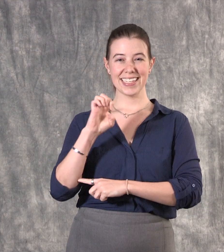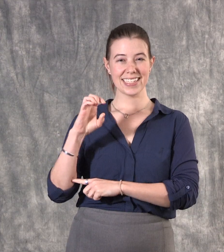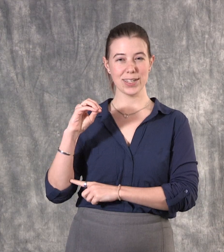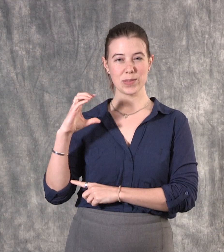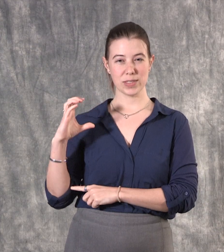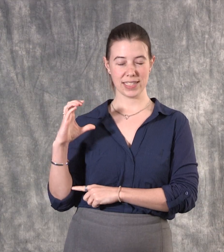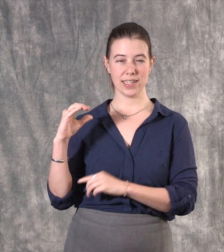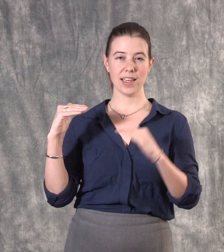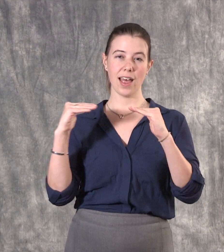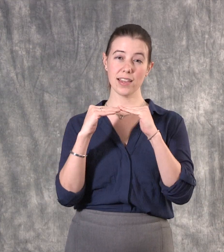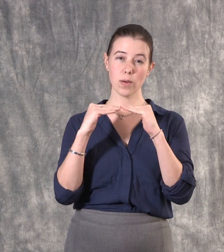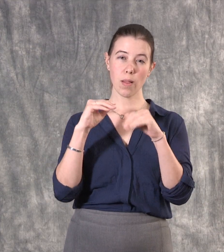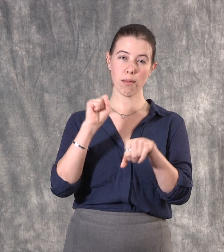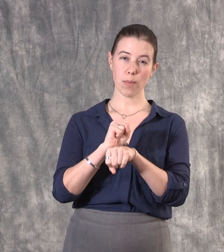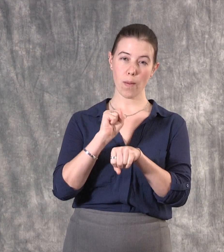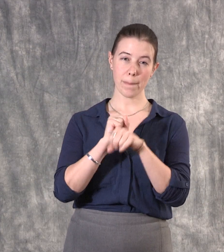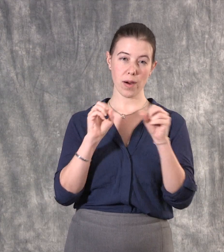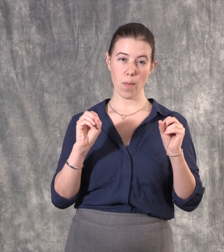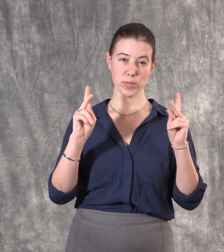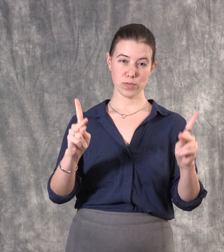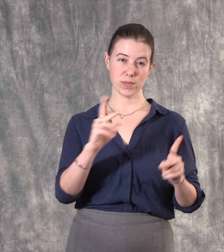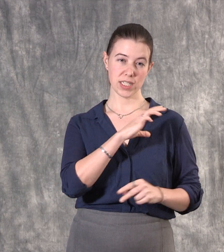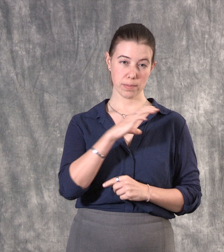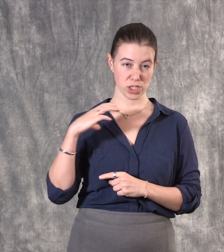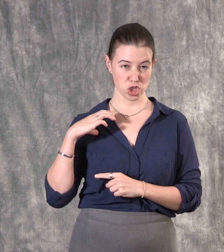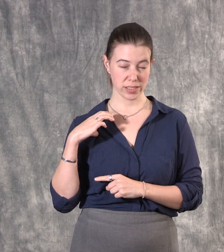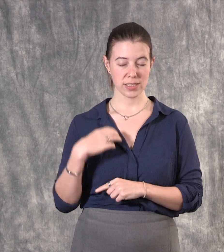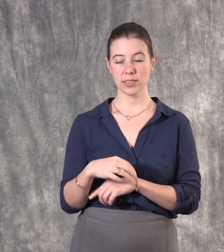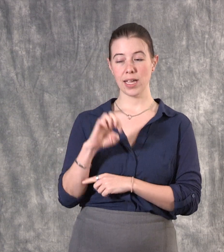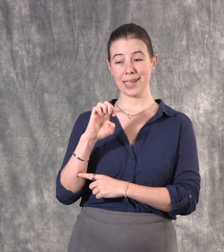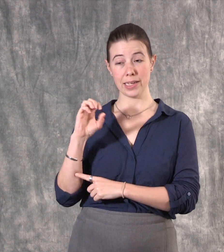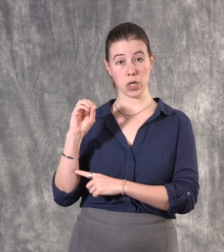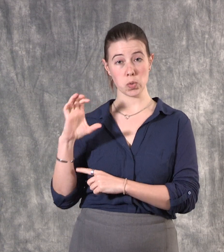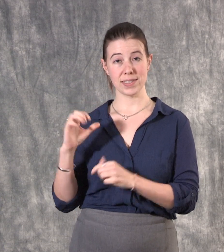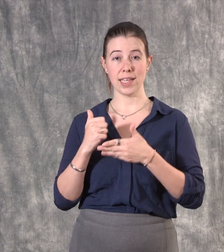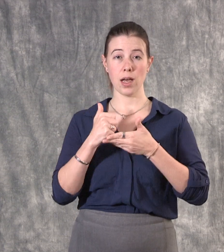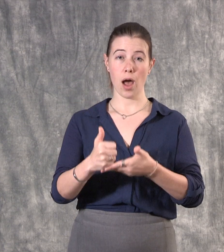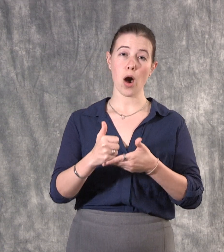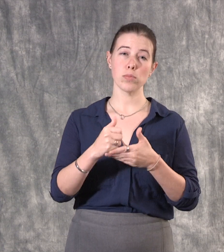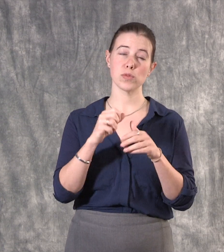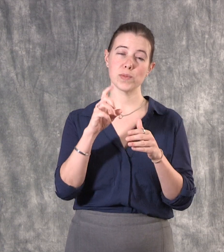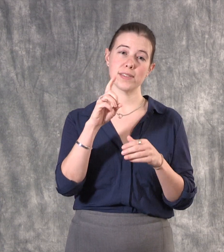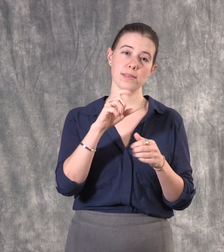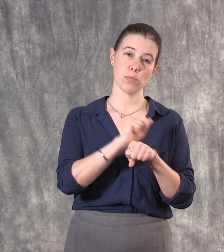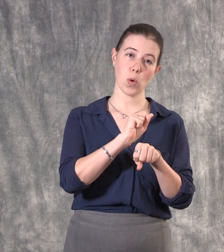EEOC Equal Employment Opportunity Commission. The EEOC helps with